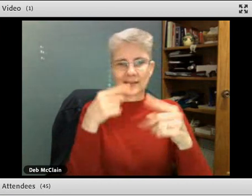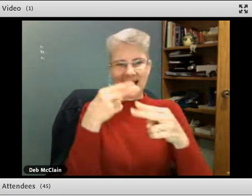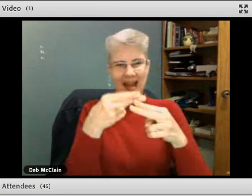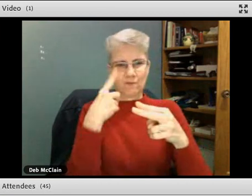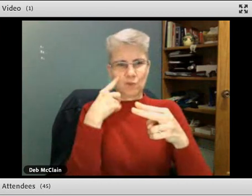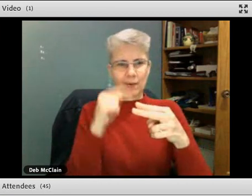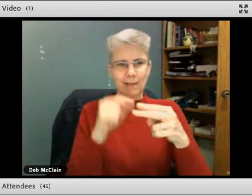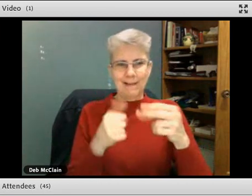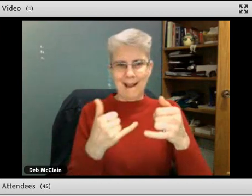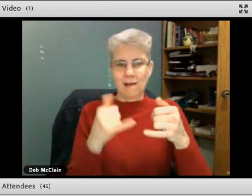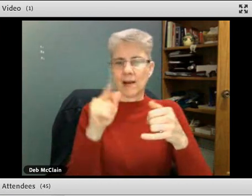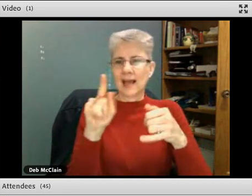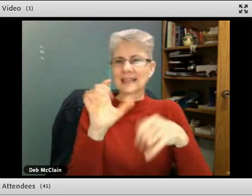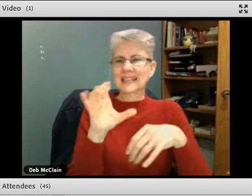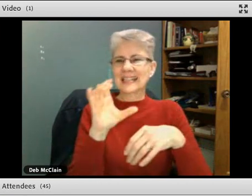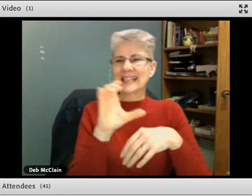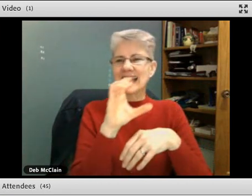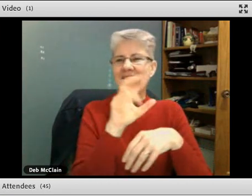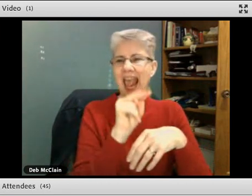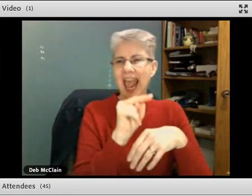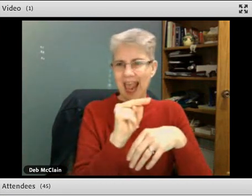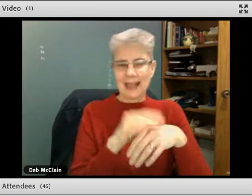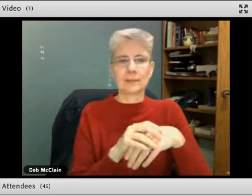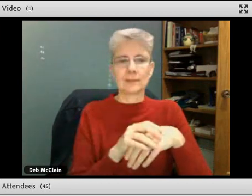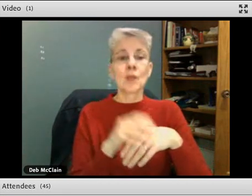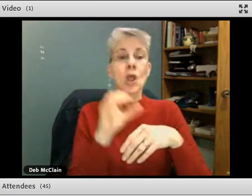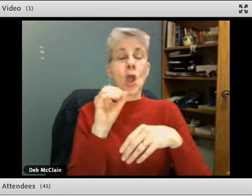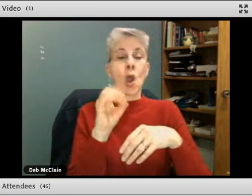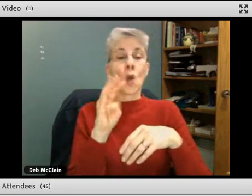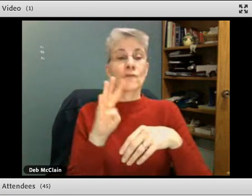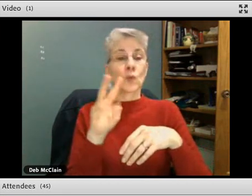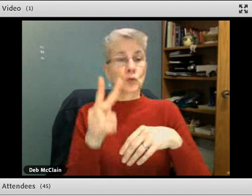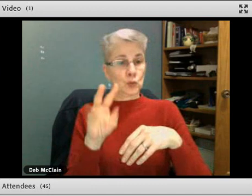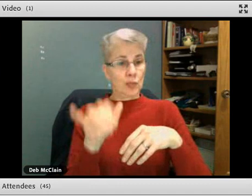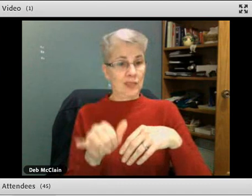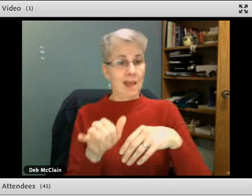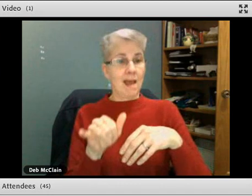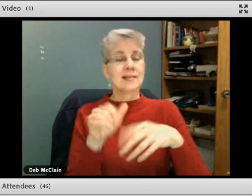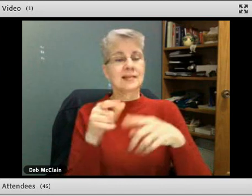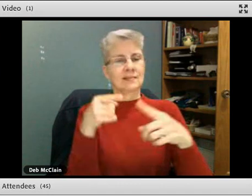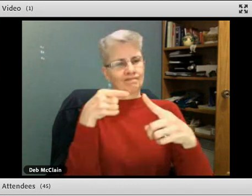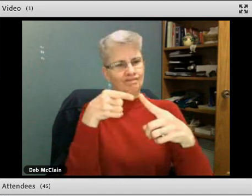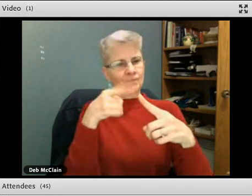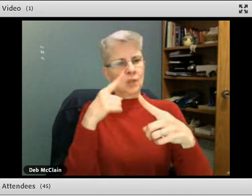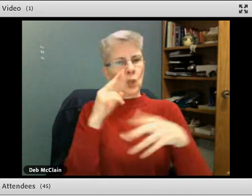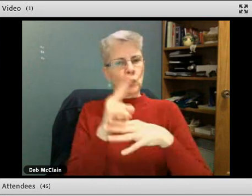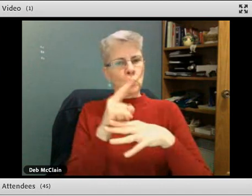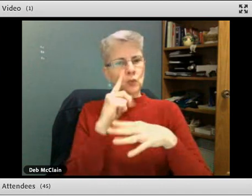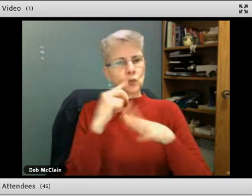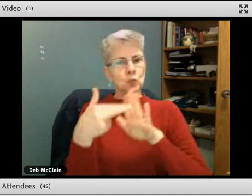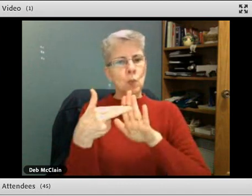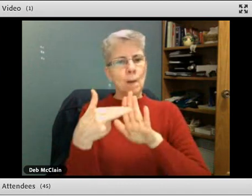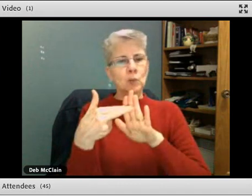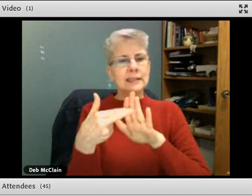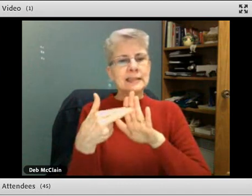The 042 is a field specifically used to represent the fact that this record was created by the program